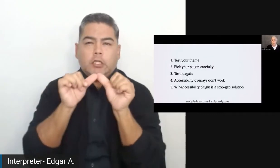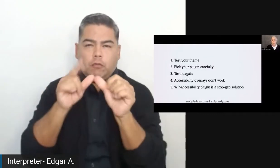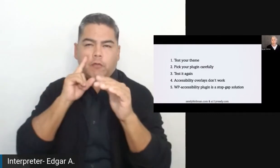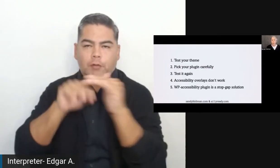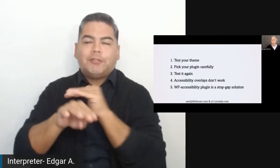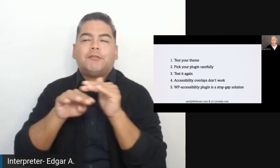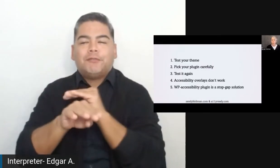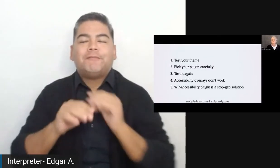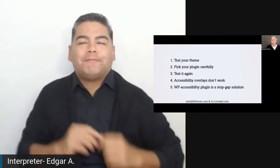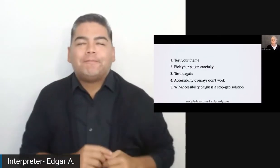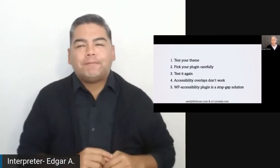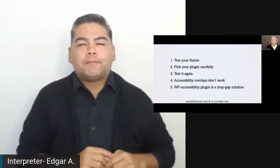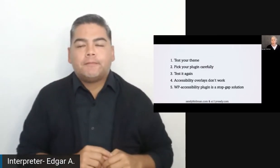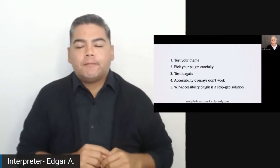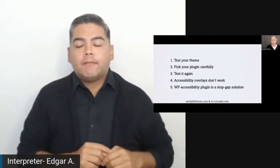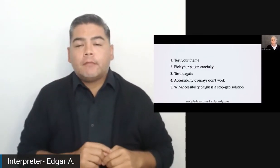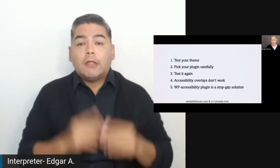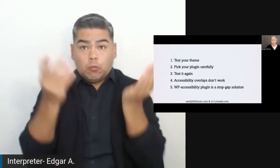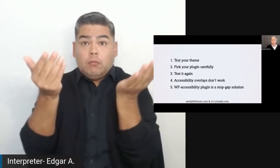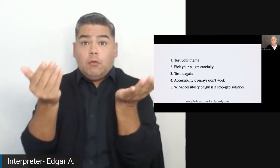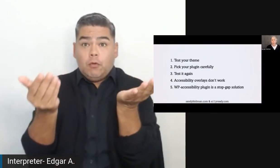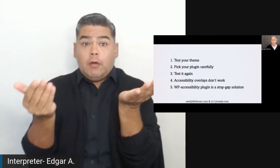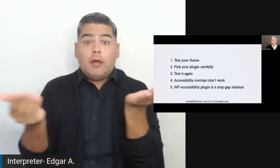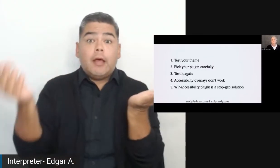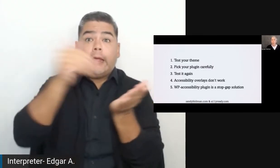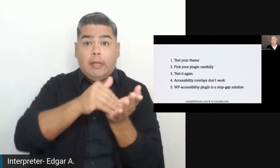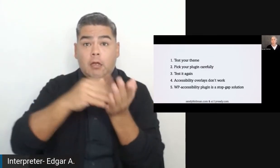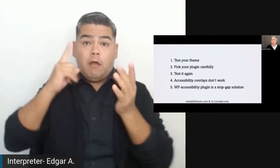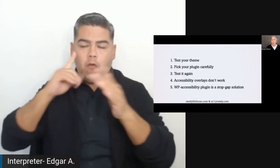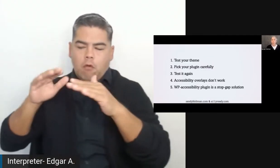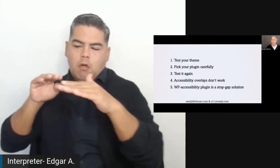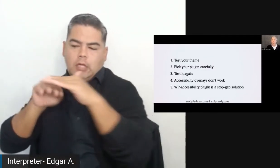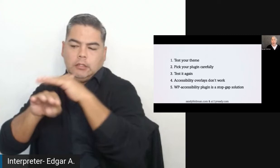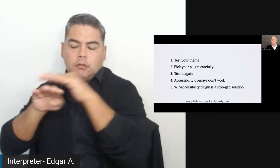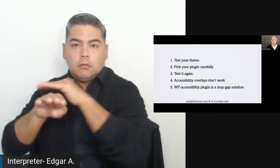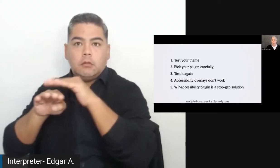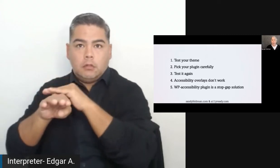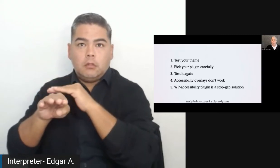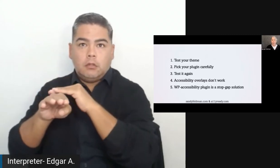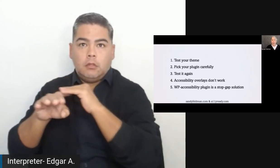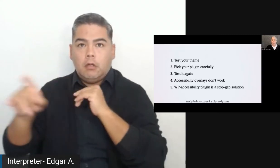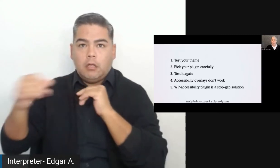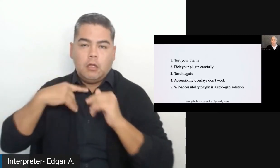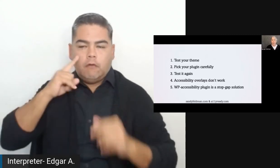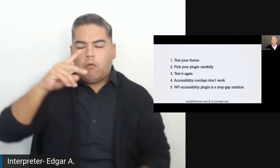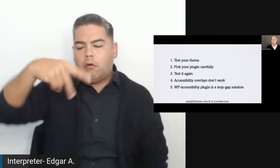So, again, for accessibility and plug-ins that relationship.